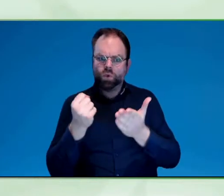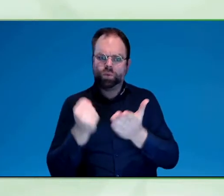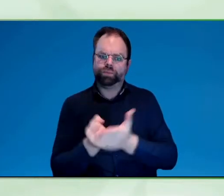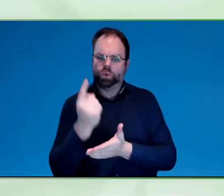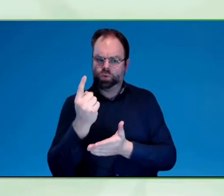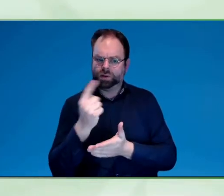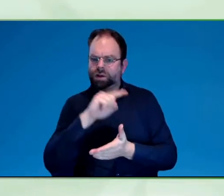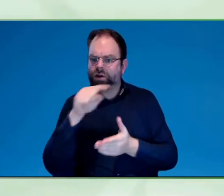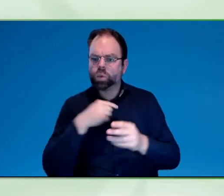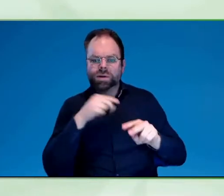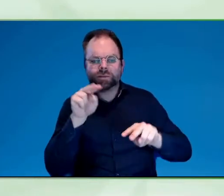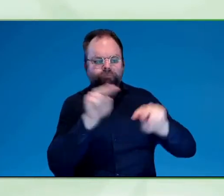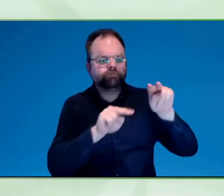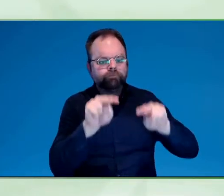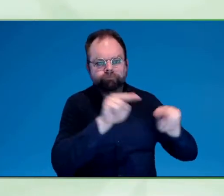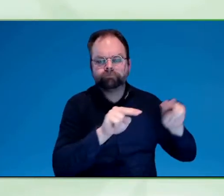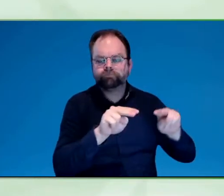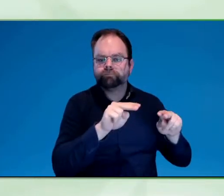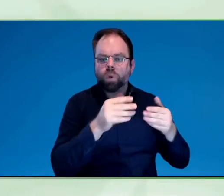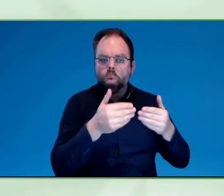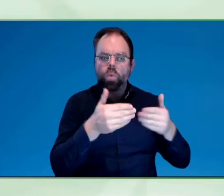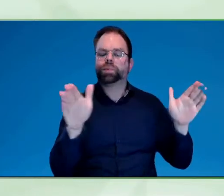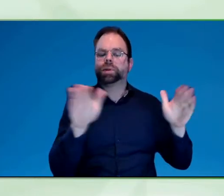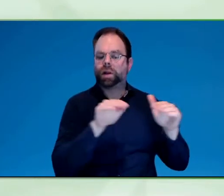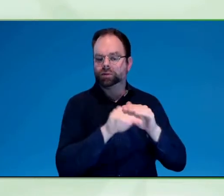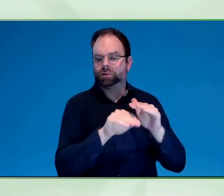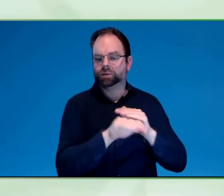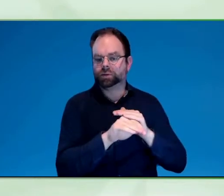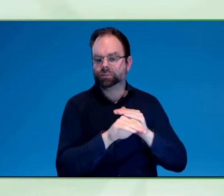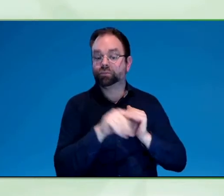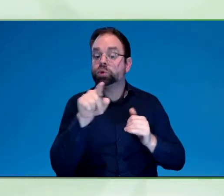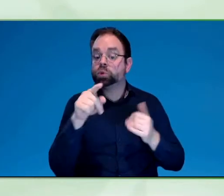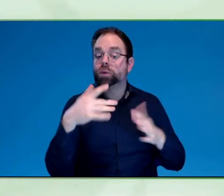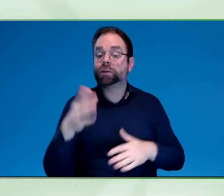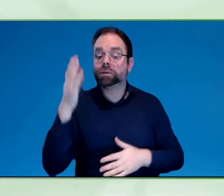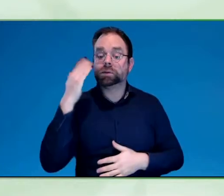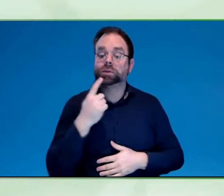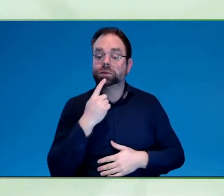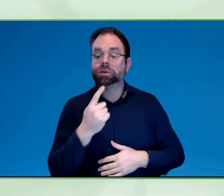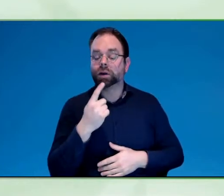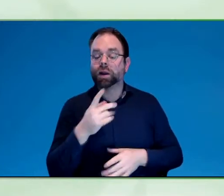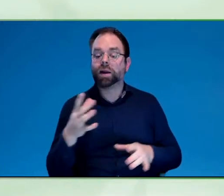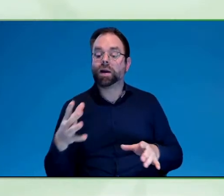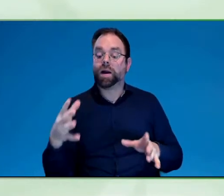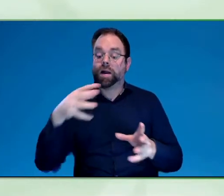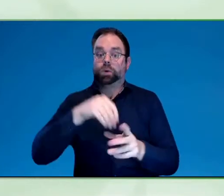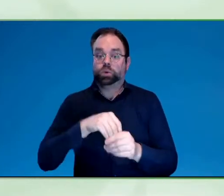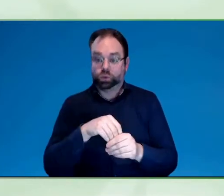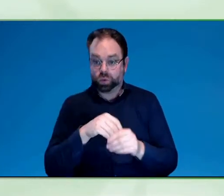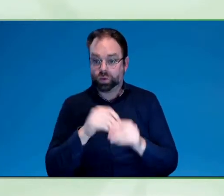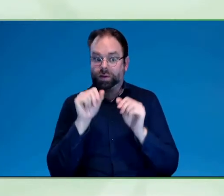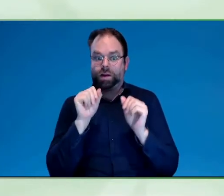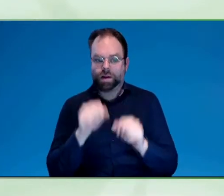Educational technology opens up doors for people as I said before to access information that they may have been previously borrowed from.